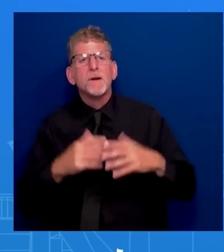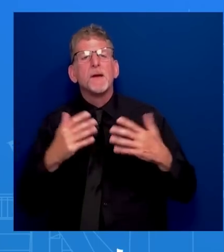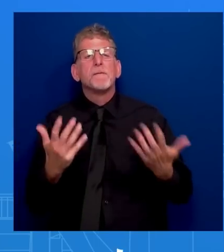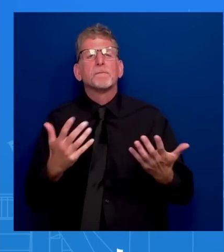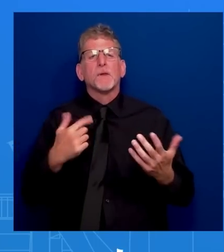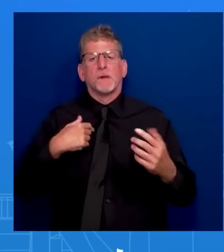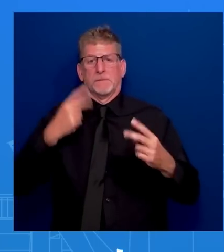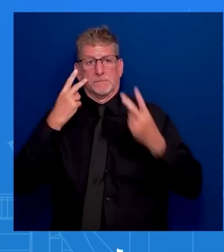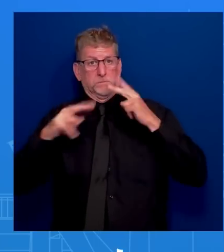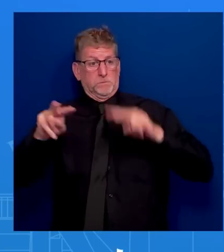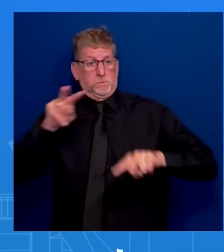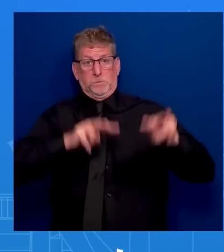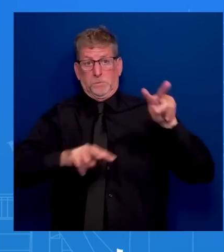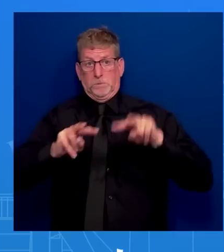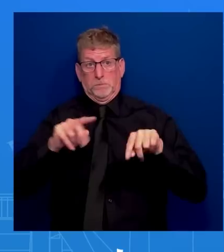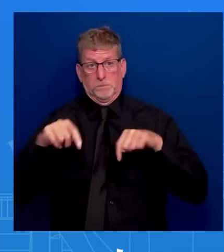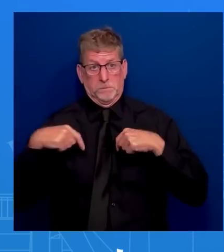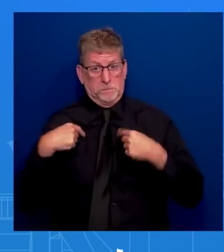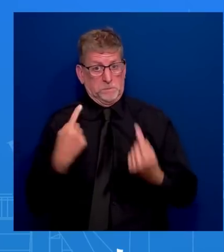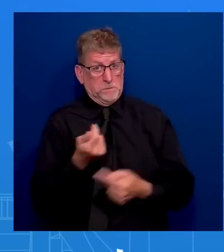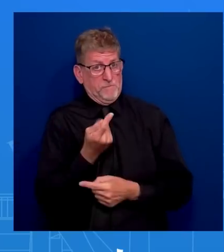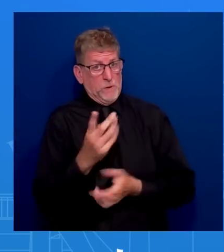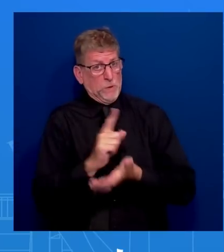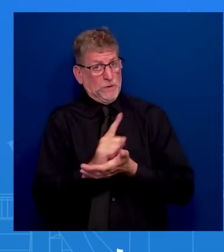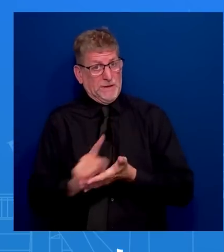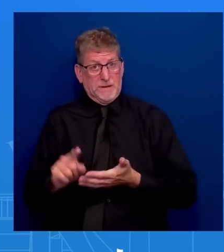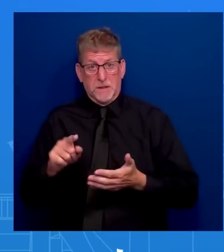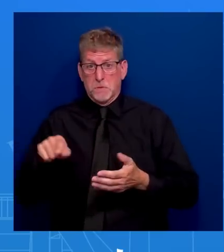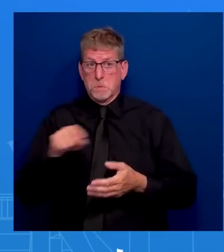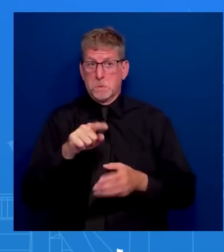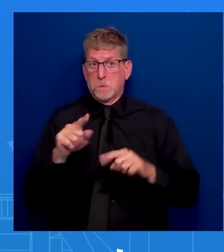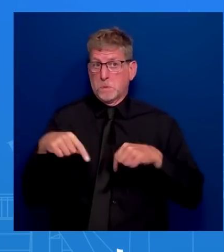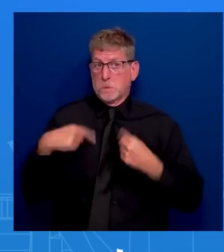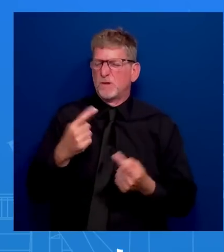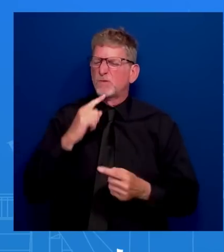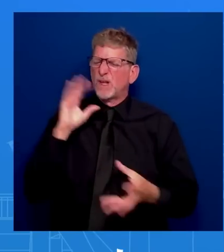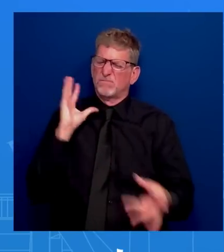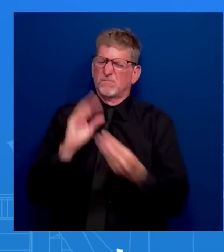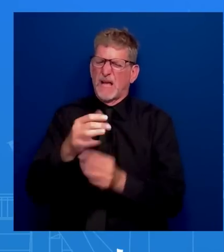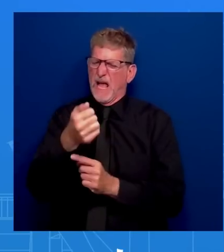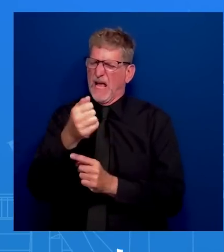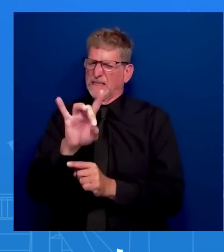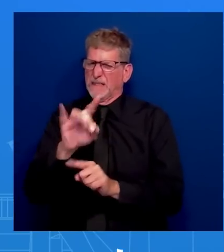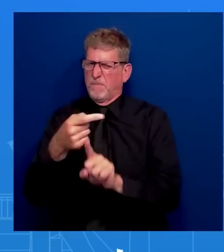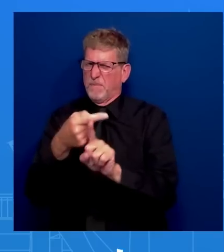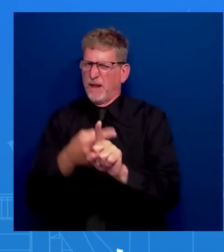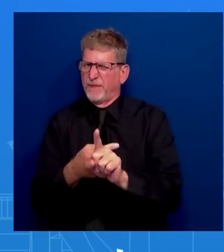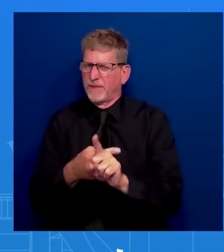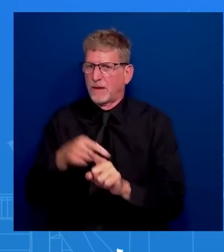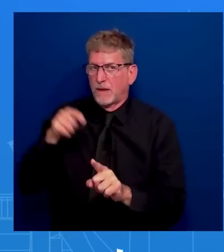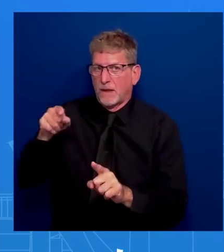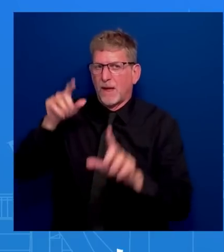more legislative success than any modern President. If you think about the American Rescue Plan, if you think about the Bipartisan Infrastructure Law,